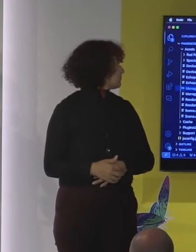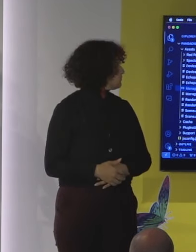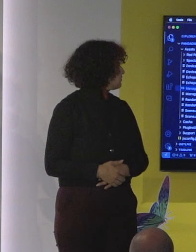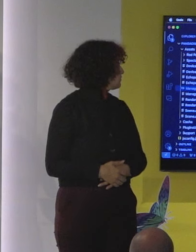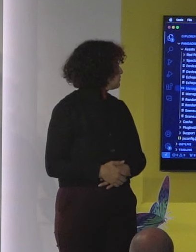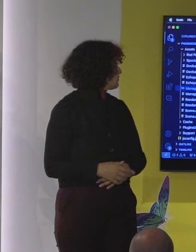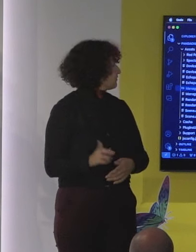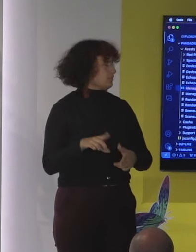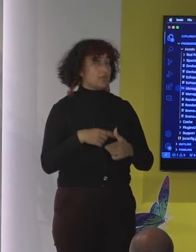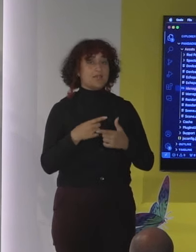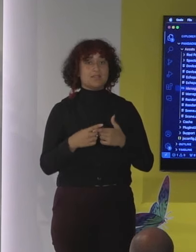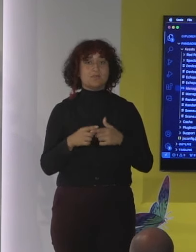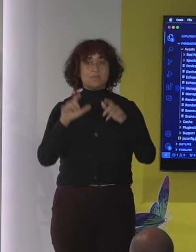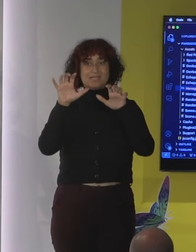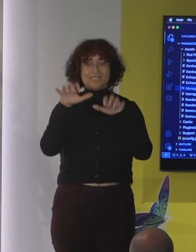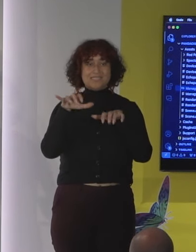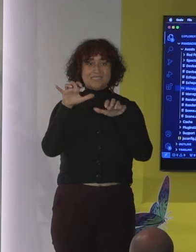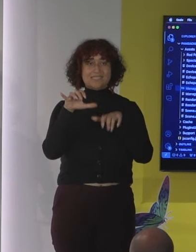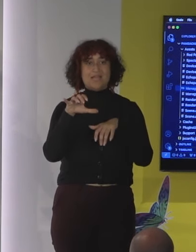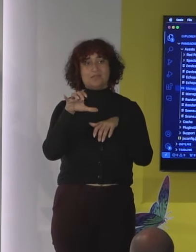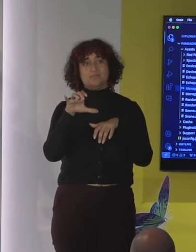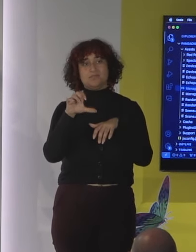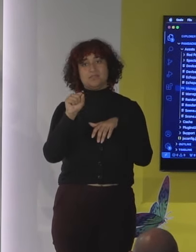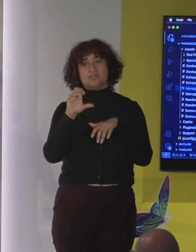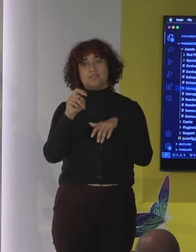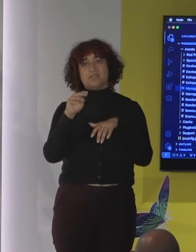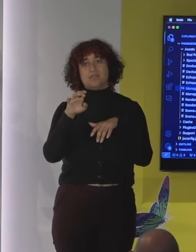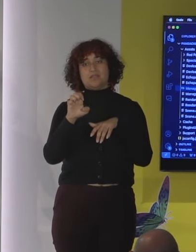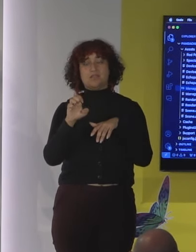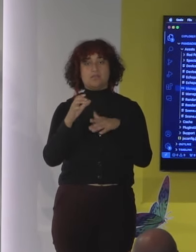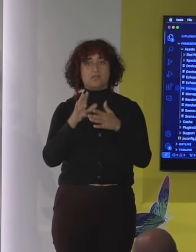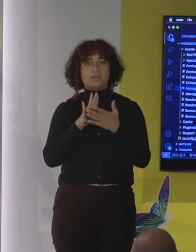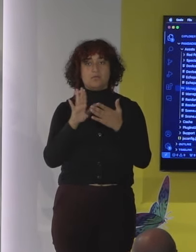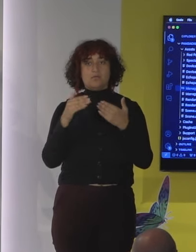And then, it's gonna be a type scene object. Let's get a reference to that.